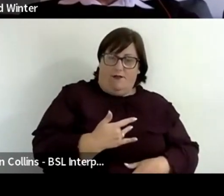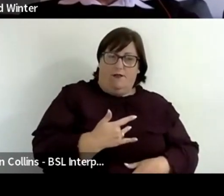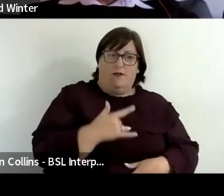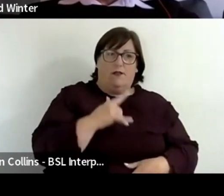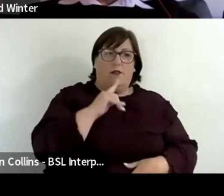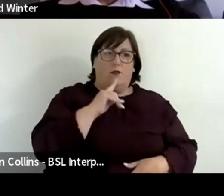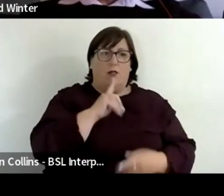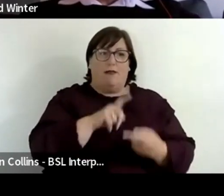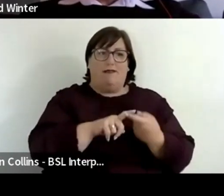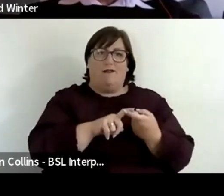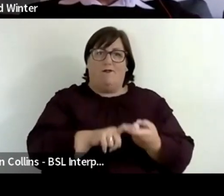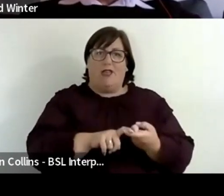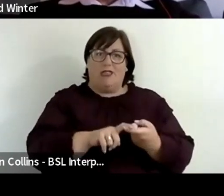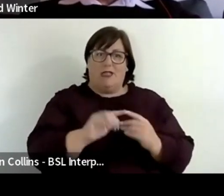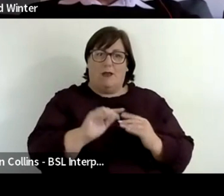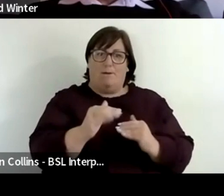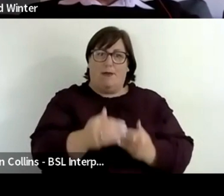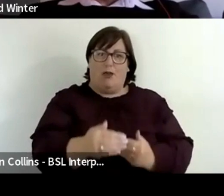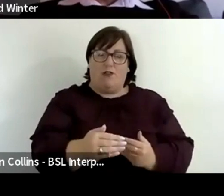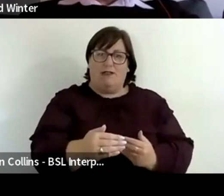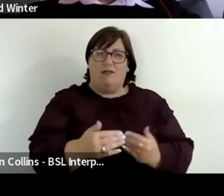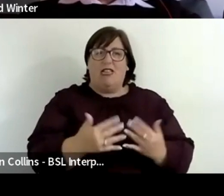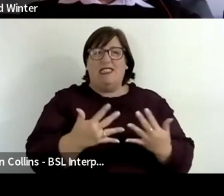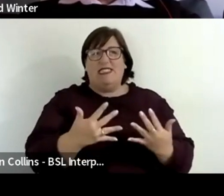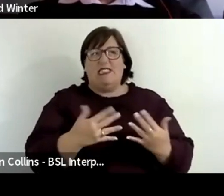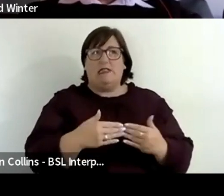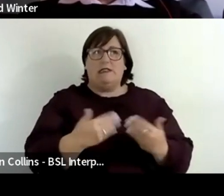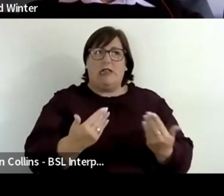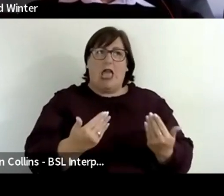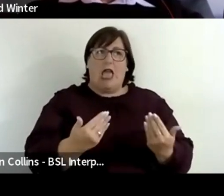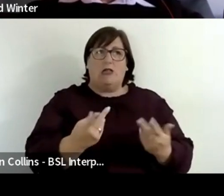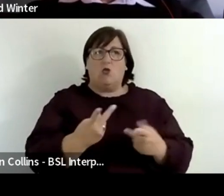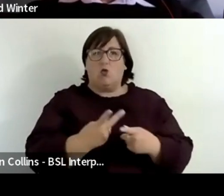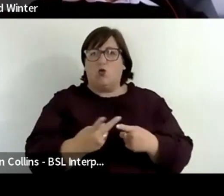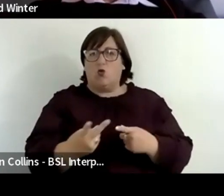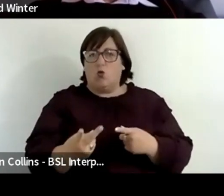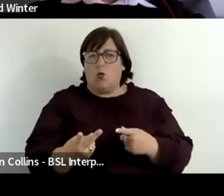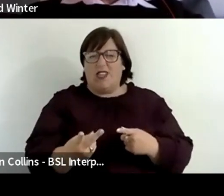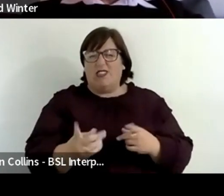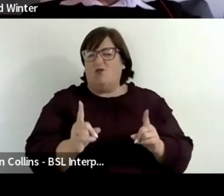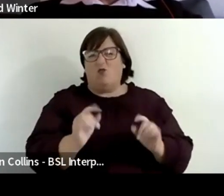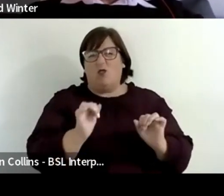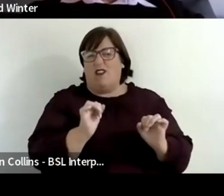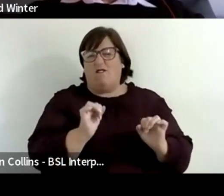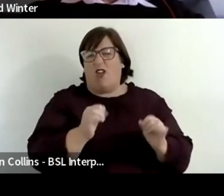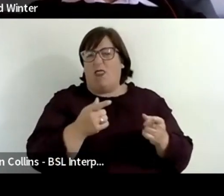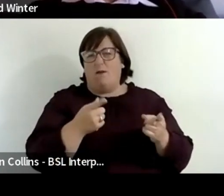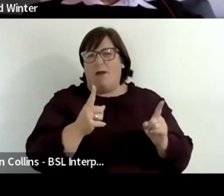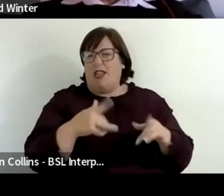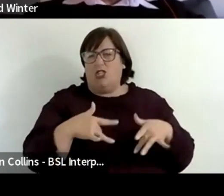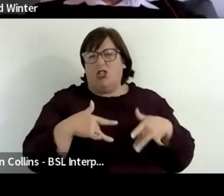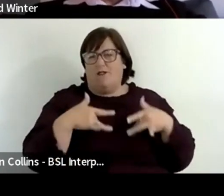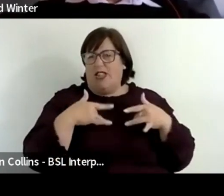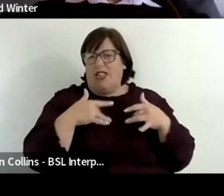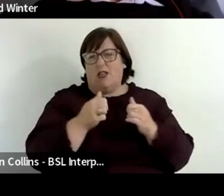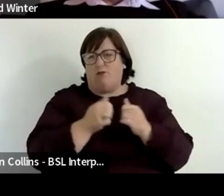two weeks, the manager deems is an appropriate timescale. From that then there is usually a week or